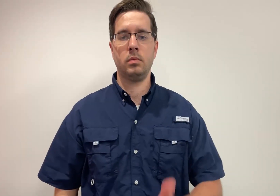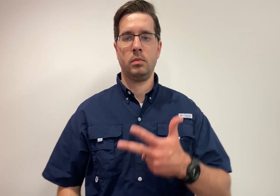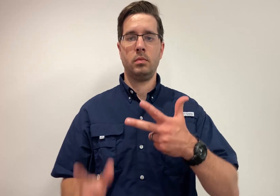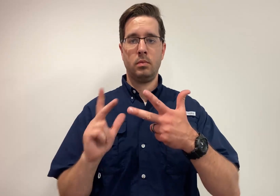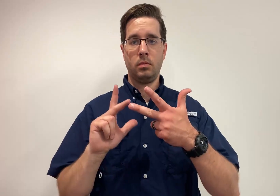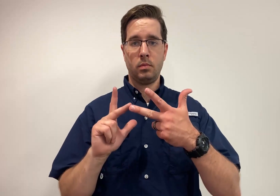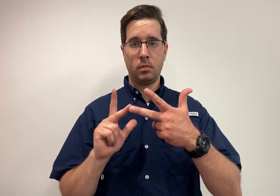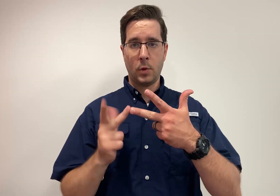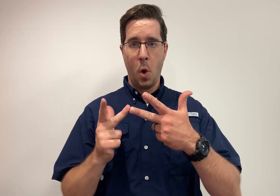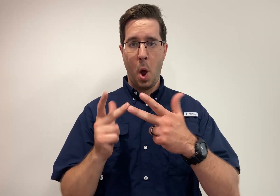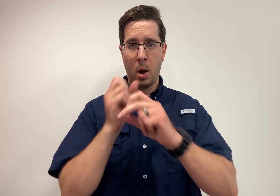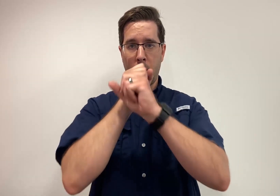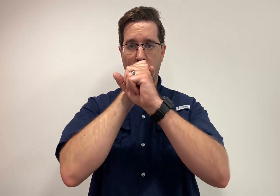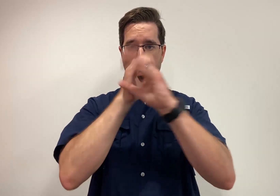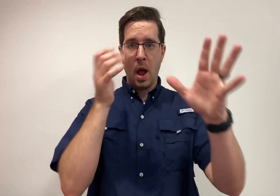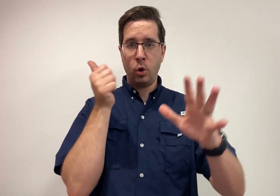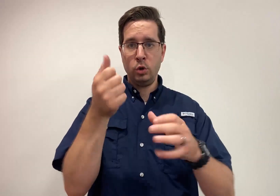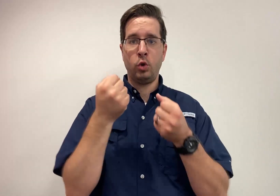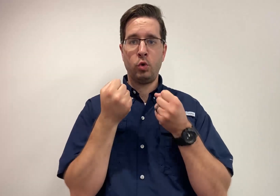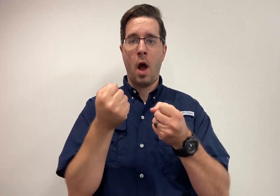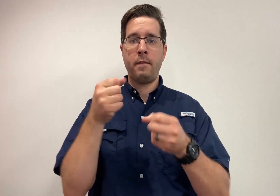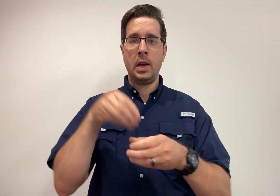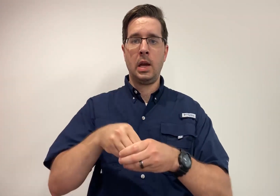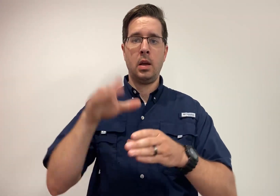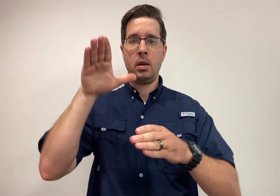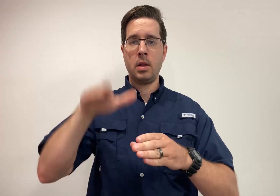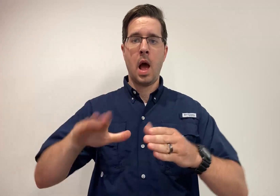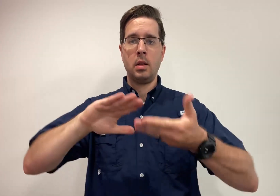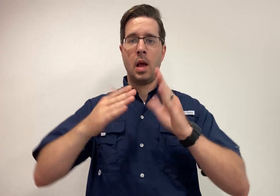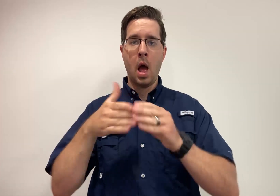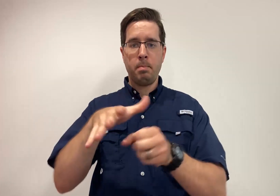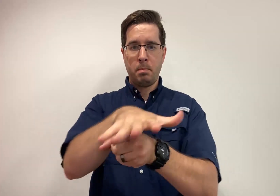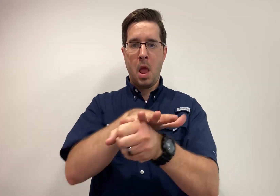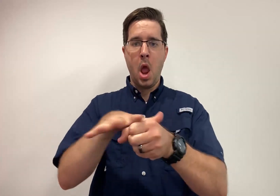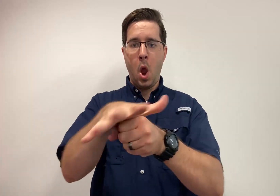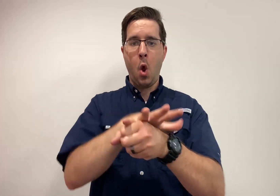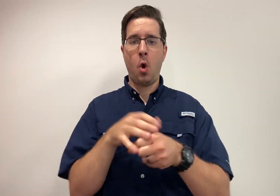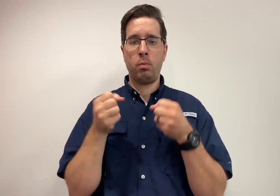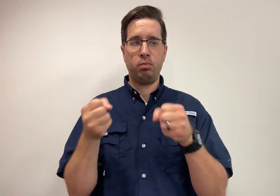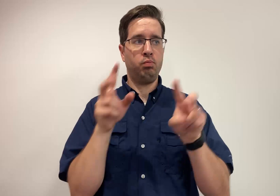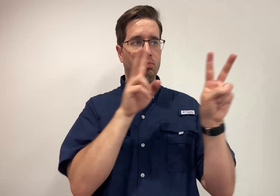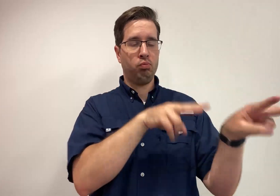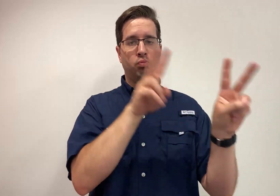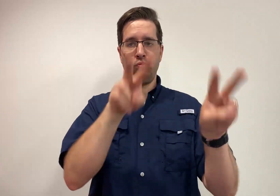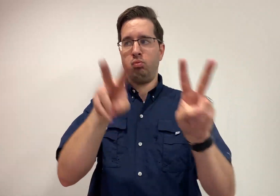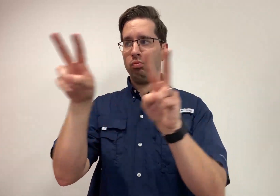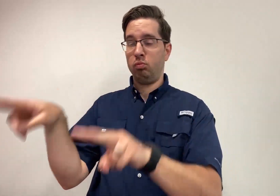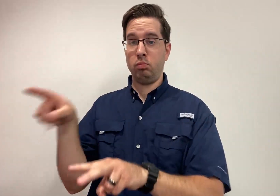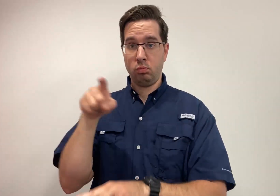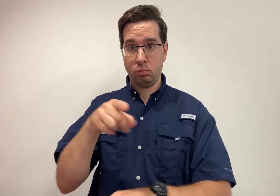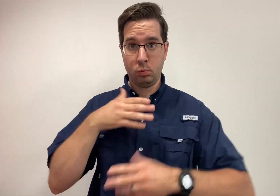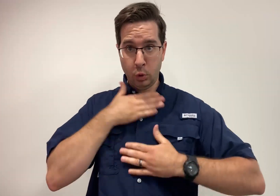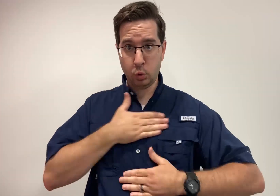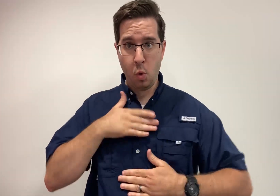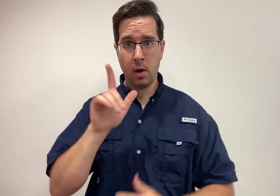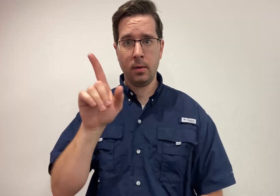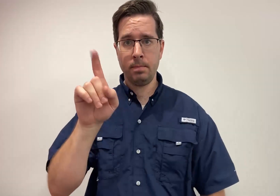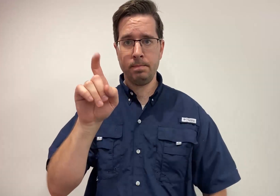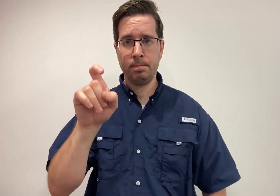Third, imagine driving in downtown, do you enjoy it, too?